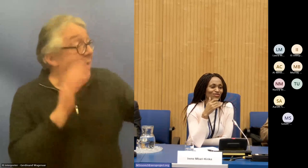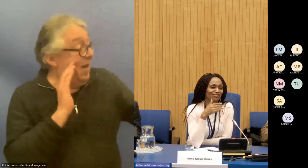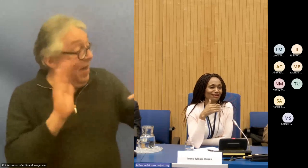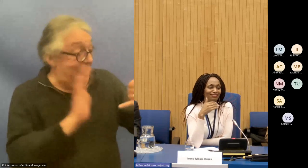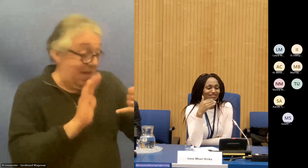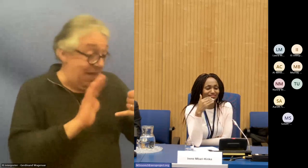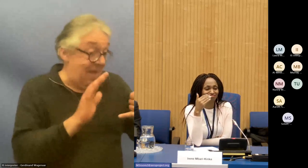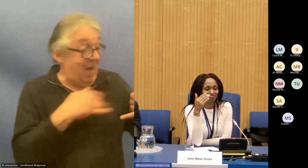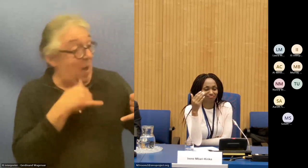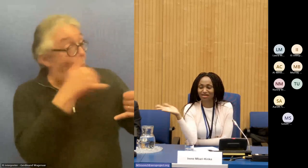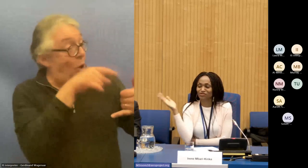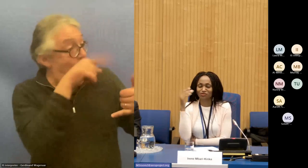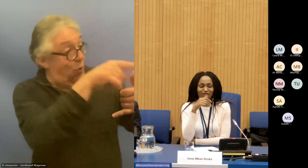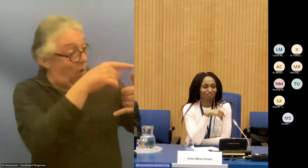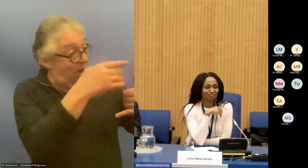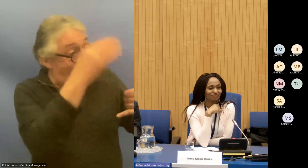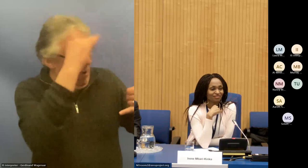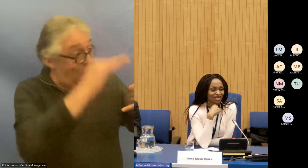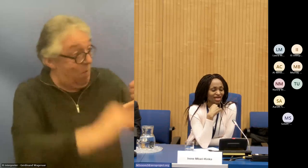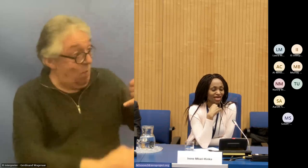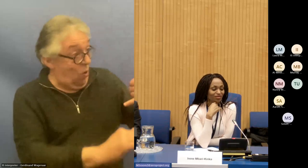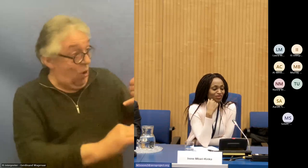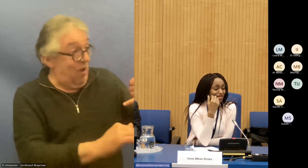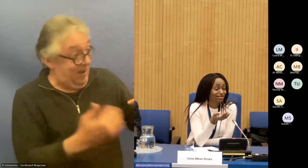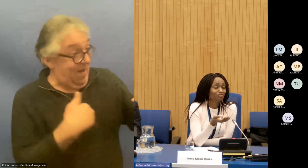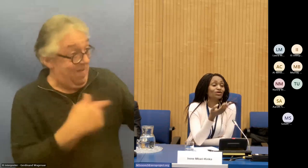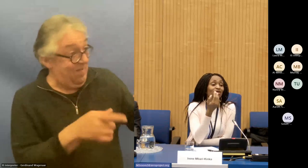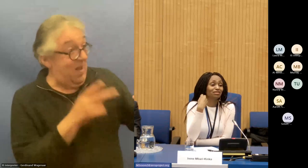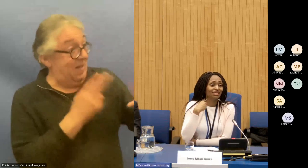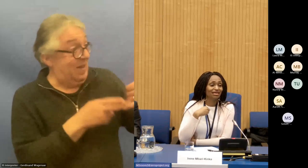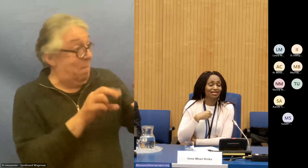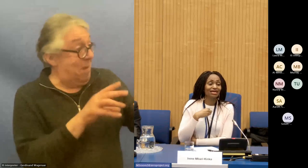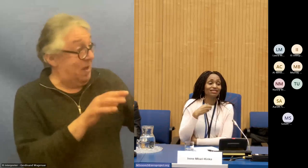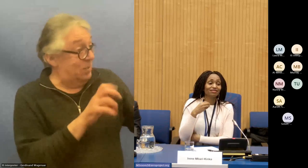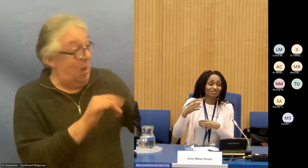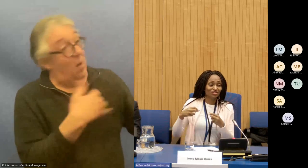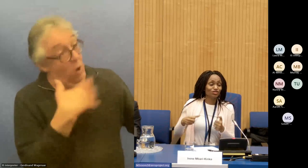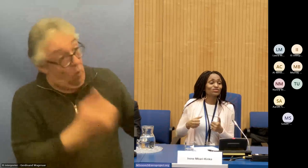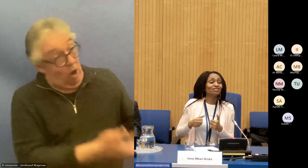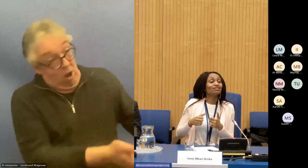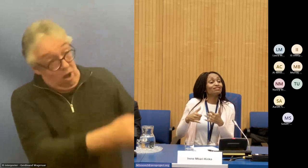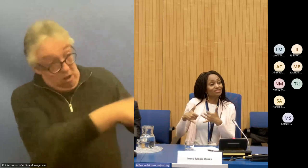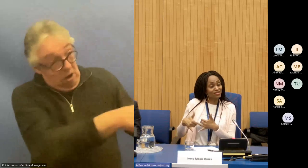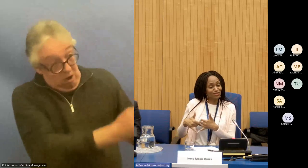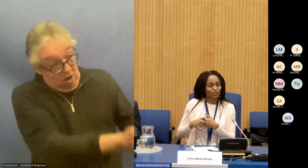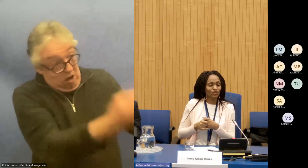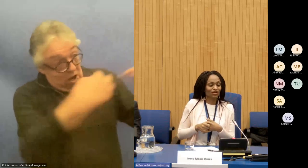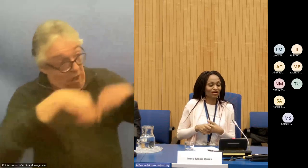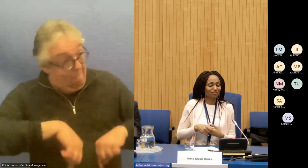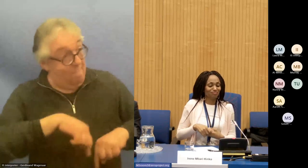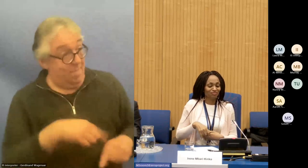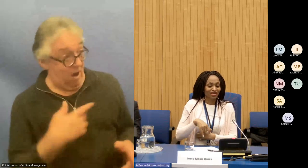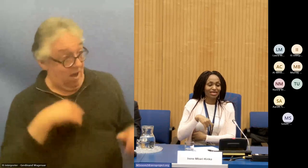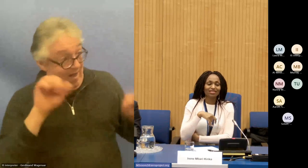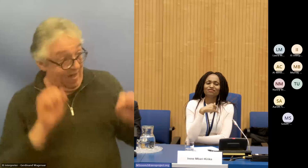your son Maxwell. We would like him to come and learn about the digital skills here. The